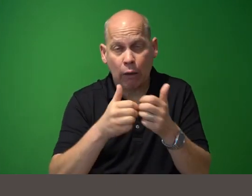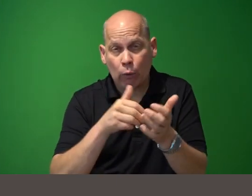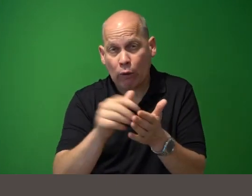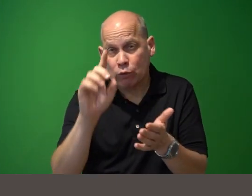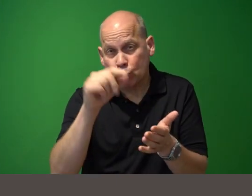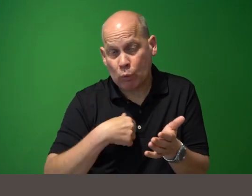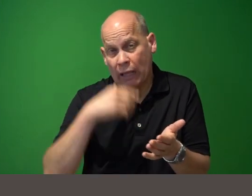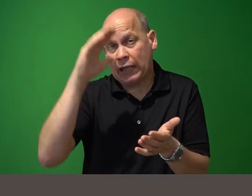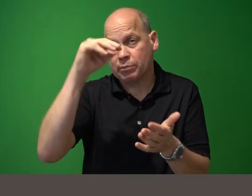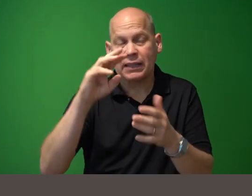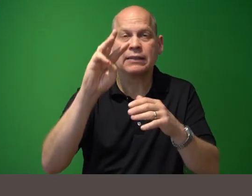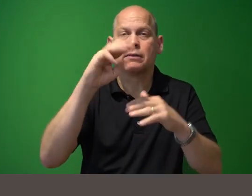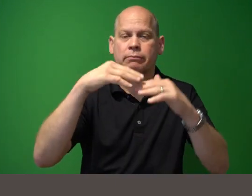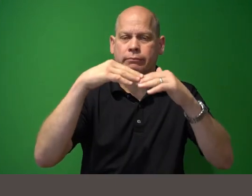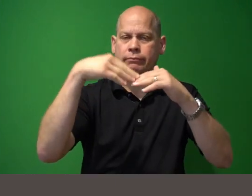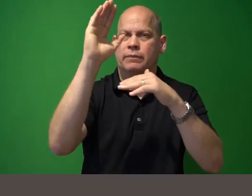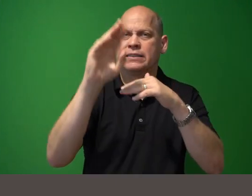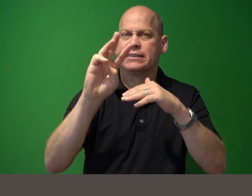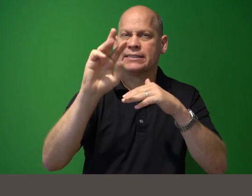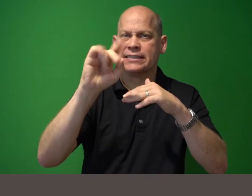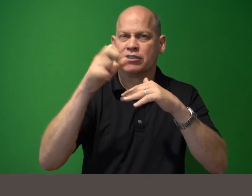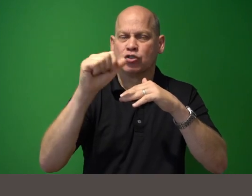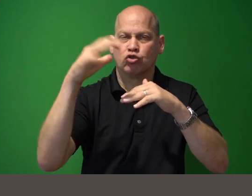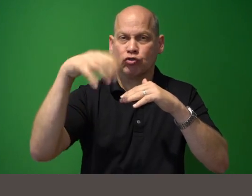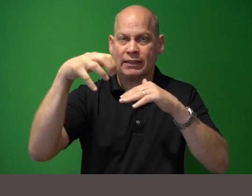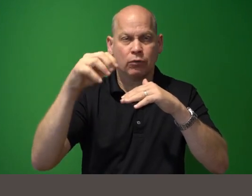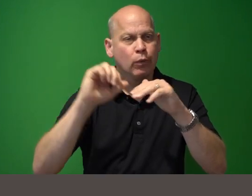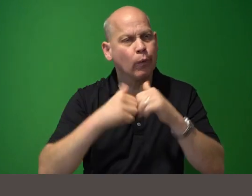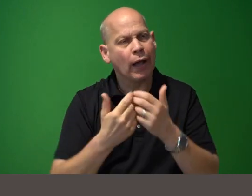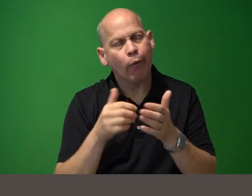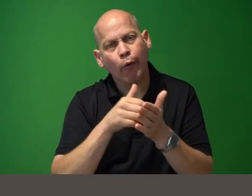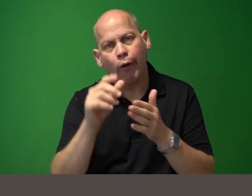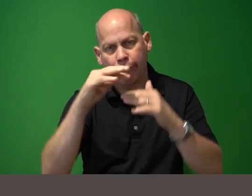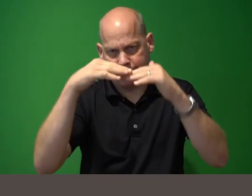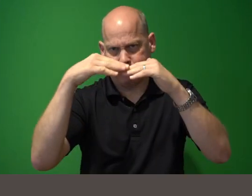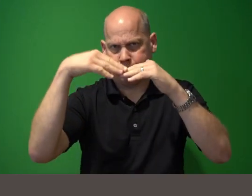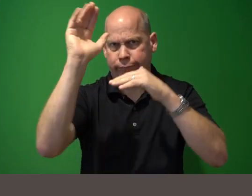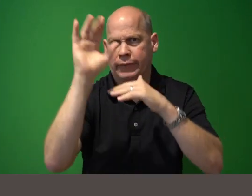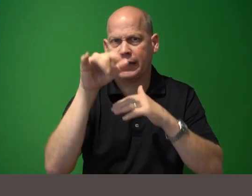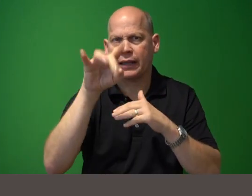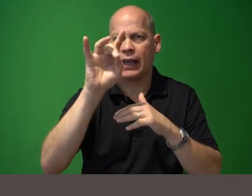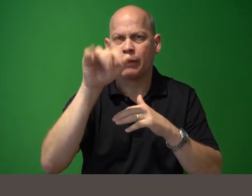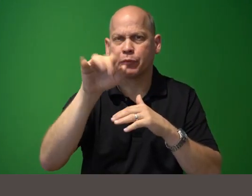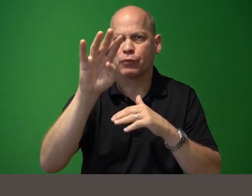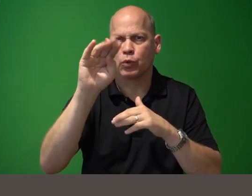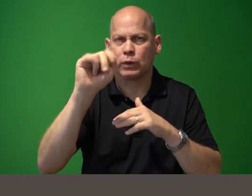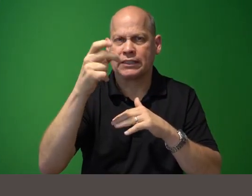six or more inches to happen, or how often do we expect the 8.4 inches to happen?